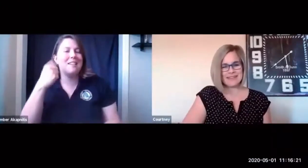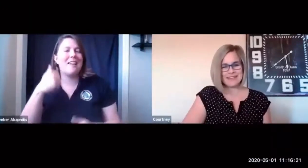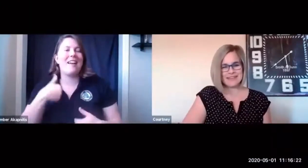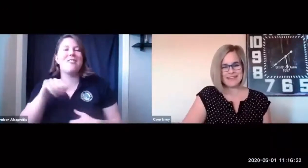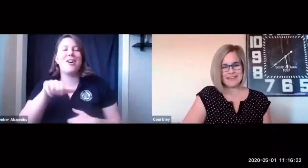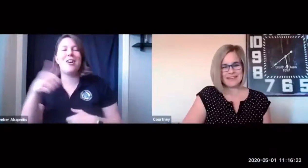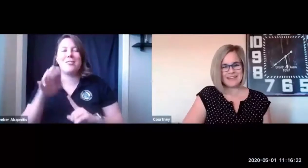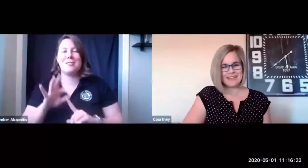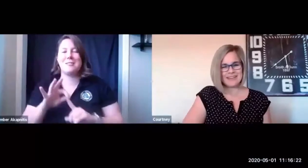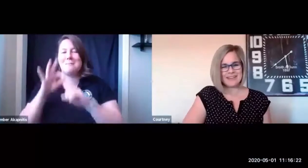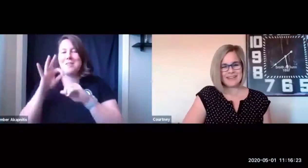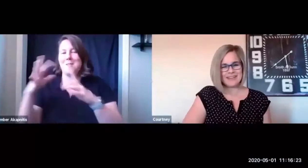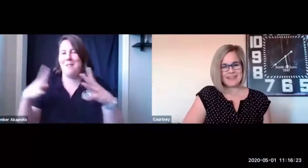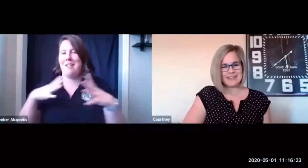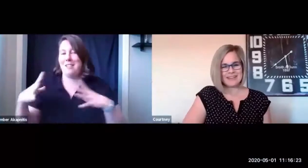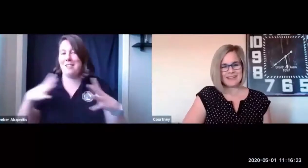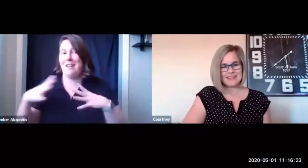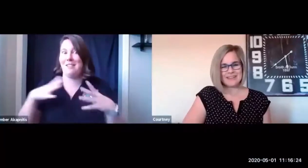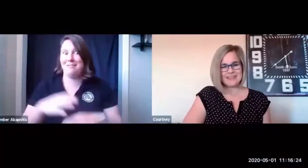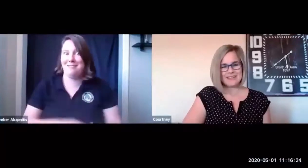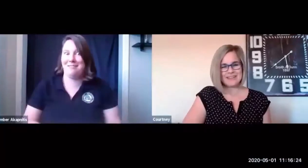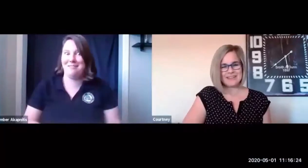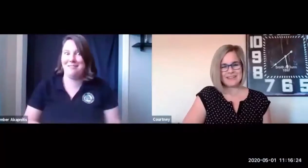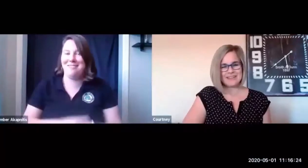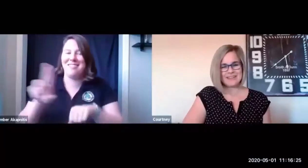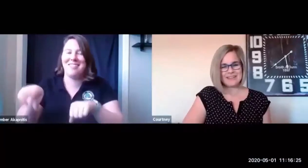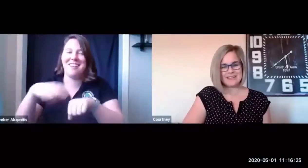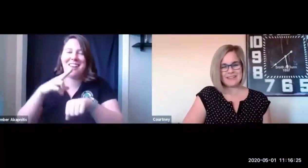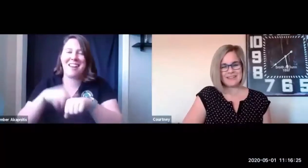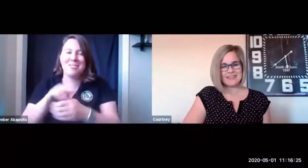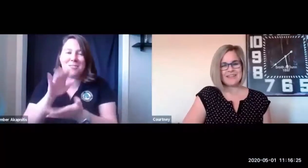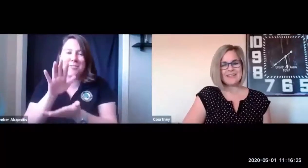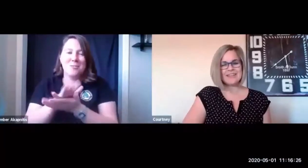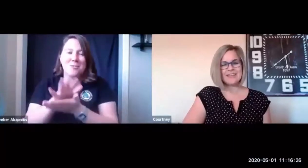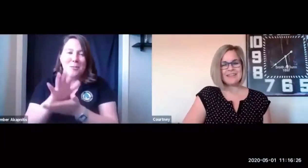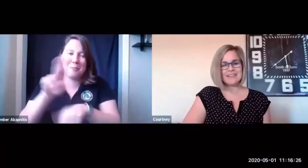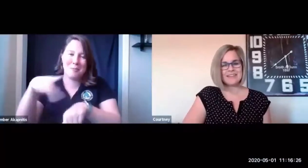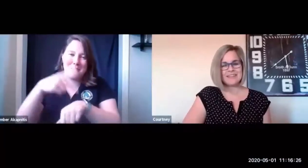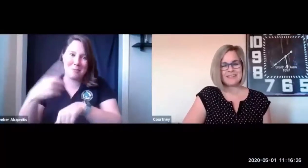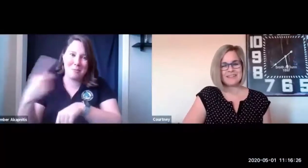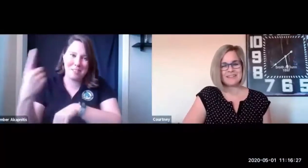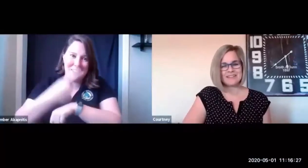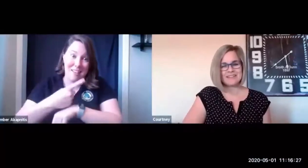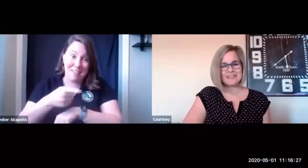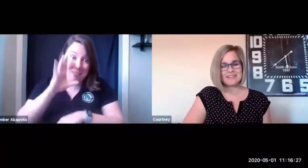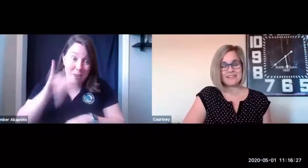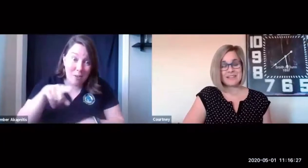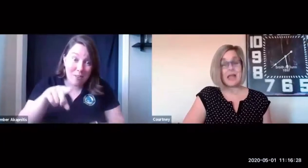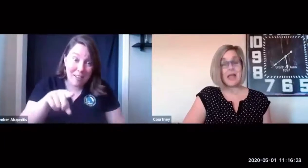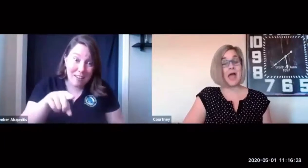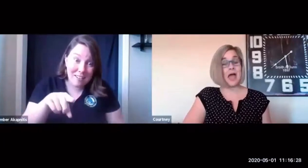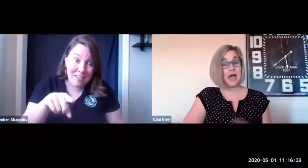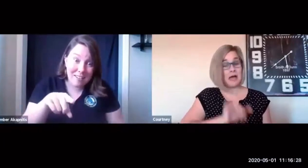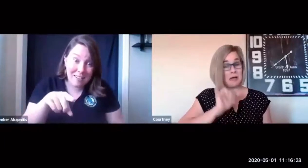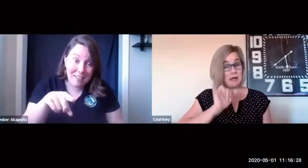Yes, that! but there is another special holiday today. It is National School Principal's Day Did you know that?